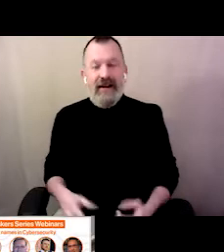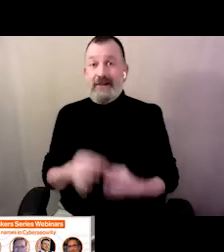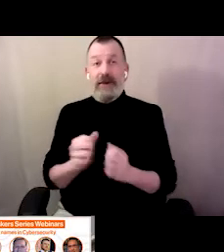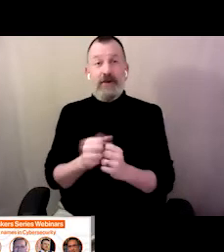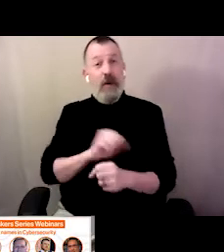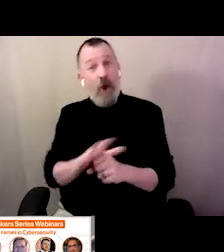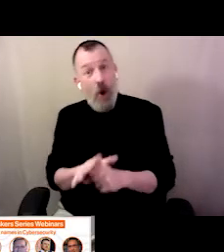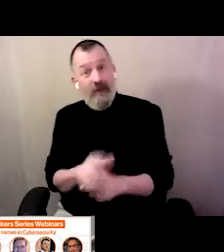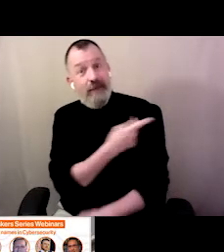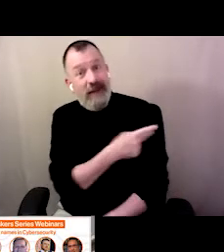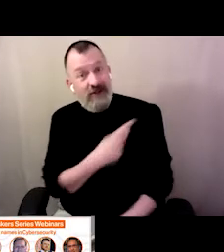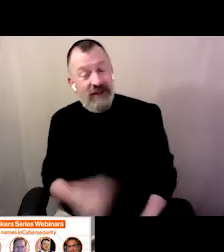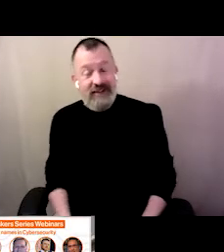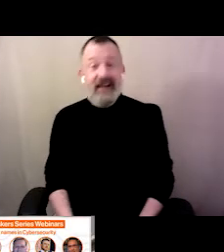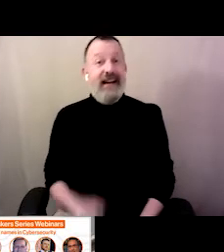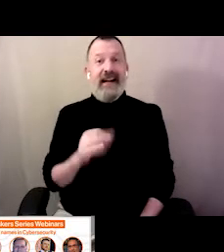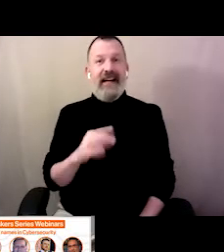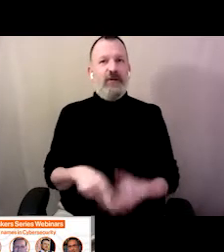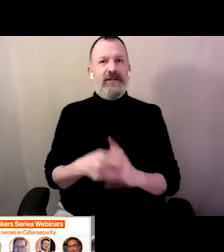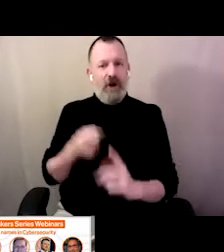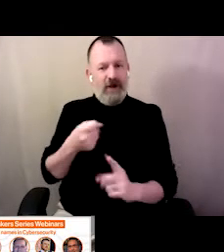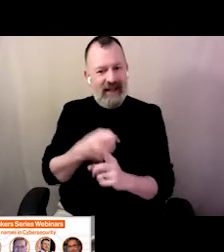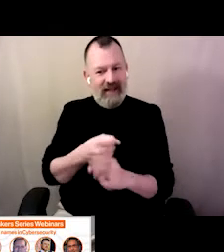And if you start hitting in an area where they're already out of ICU beds.